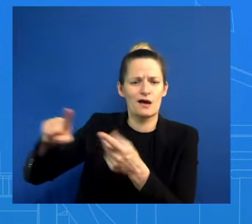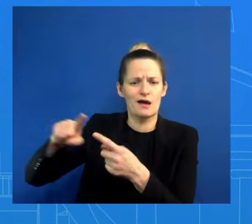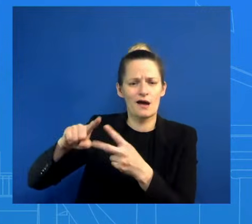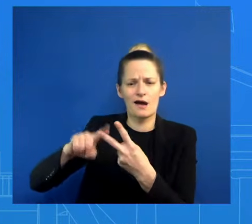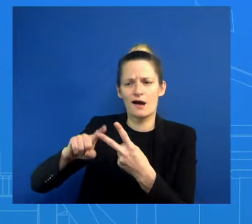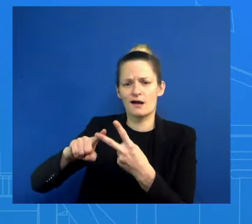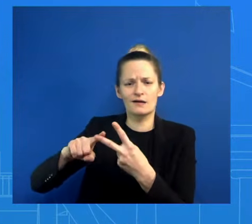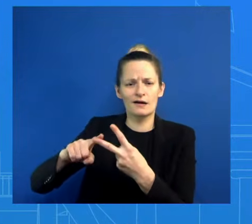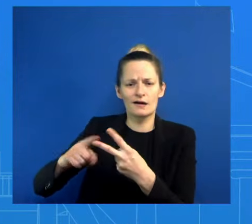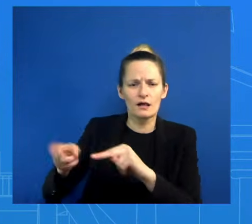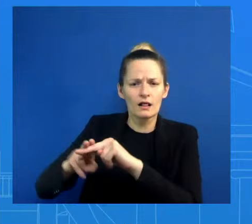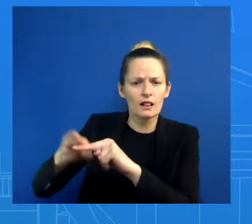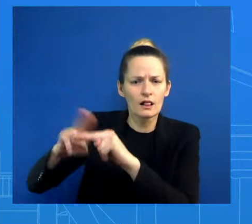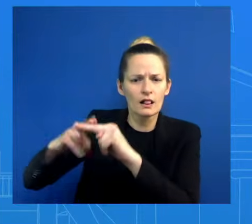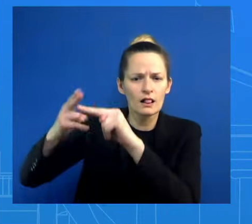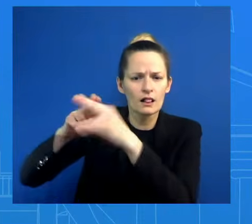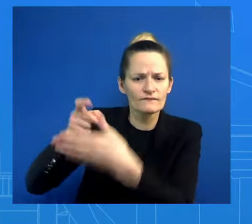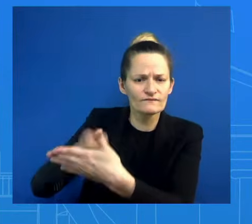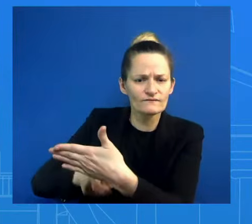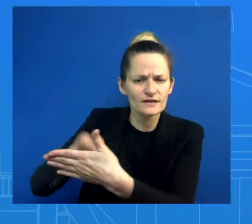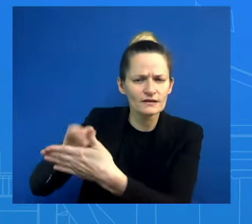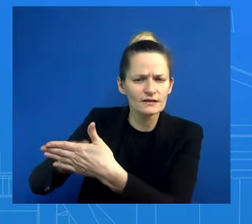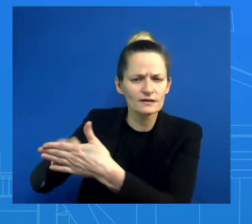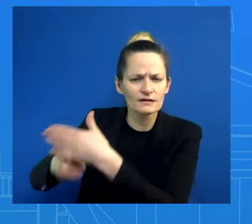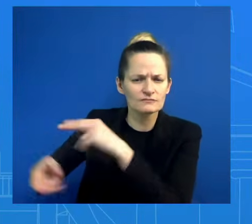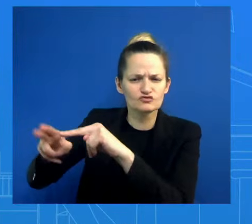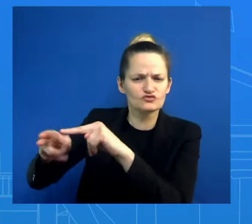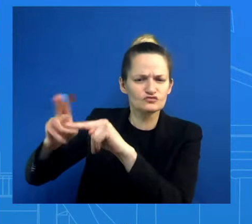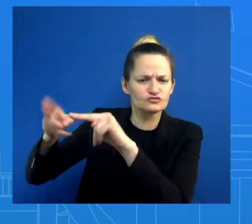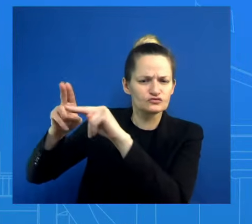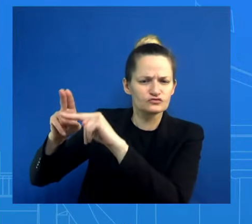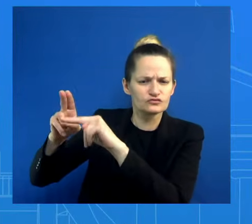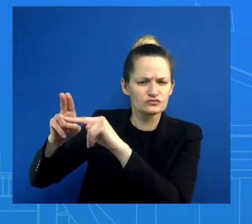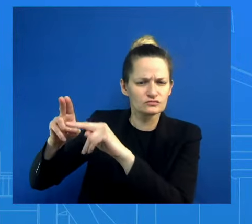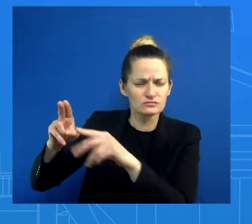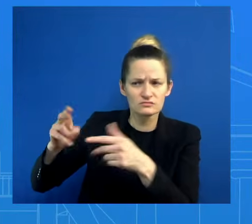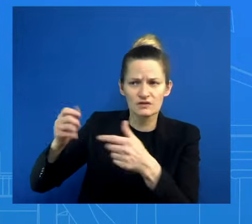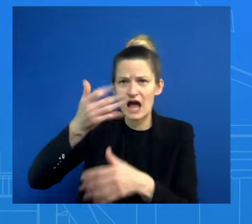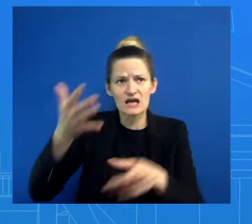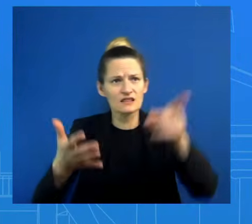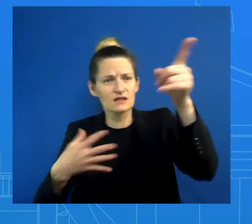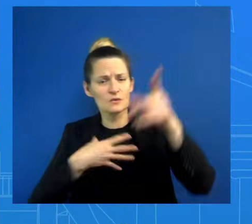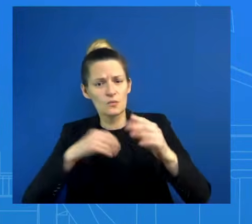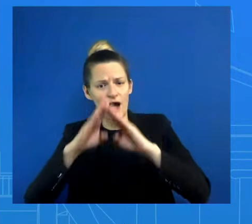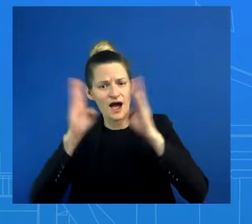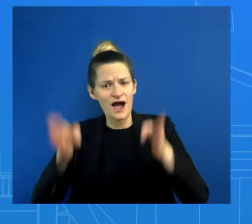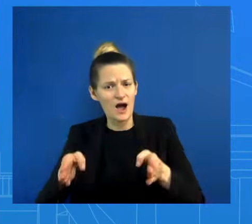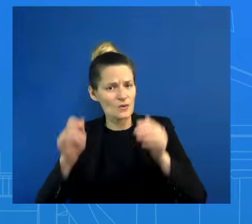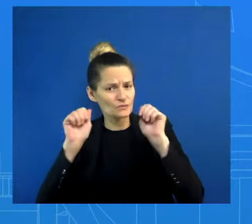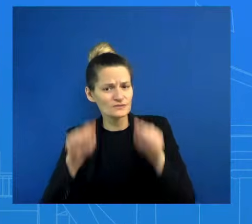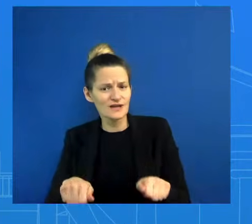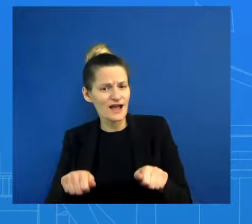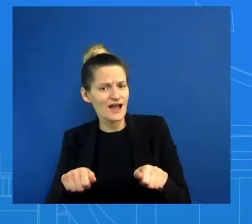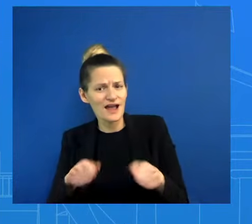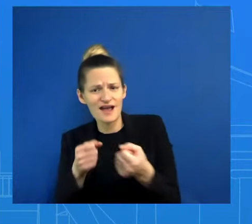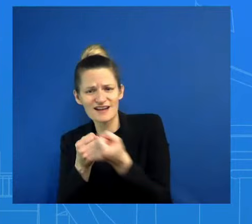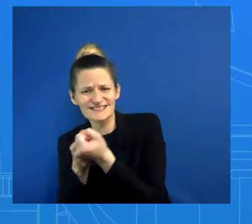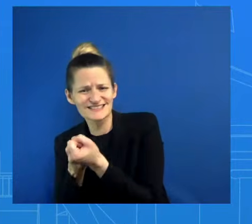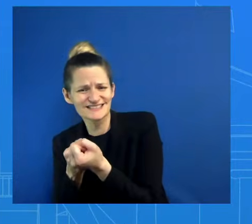or that the Biden administration can do to curb what, you know, seems to be a predatory practice in some cases where people are,